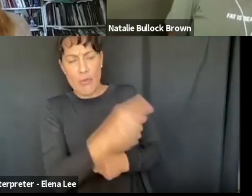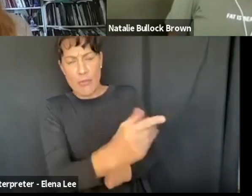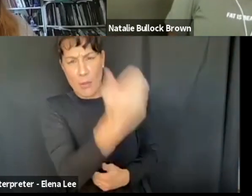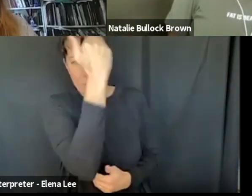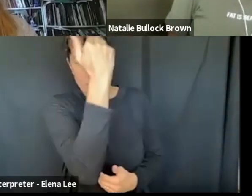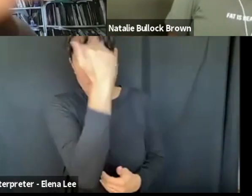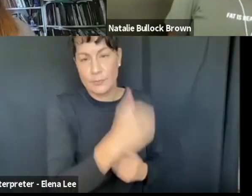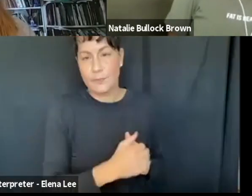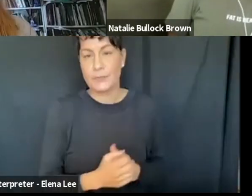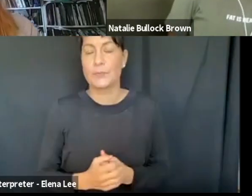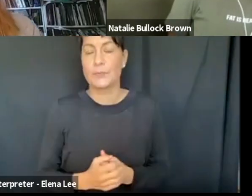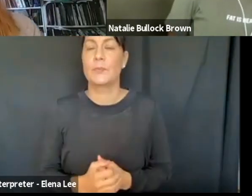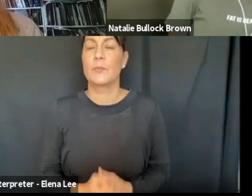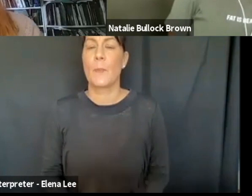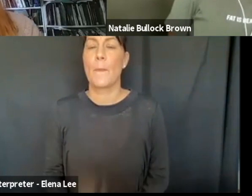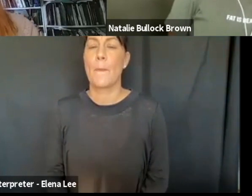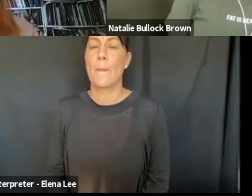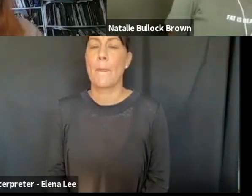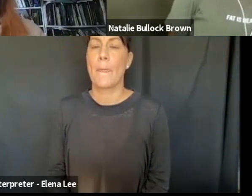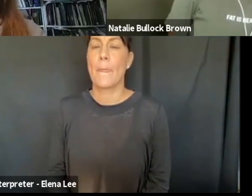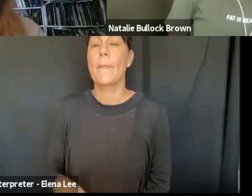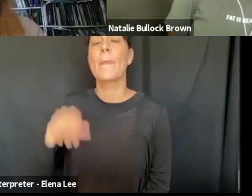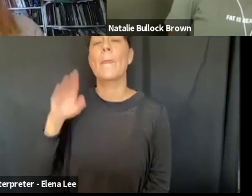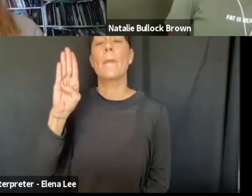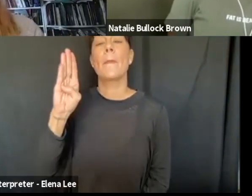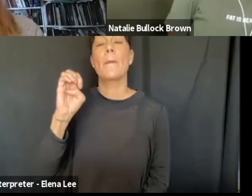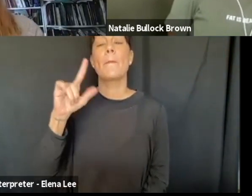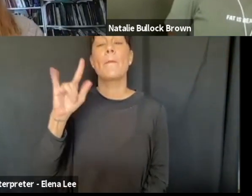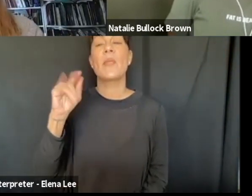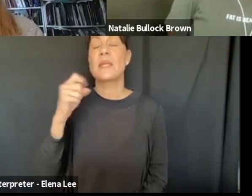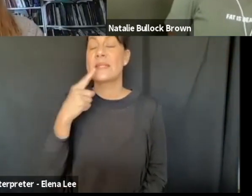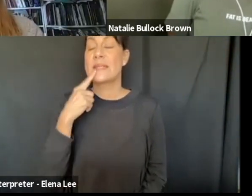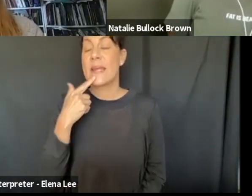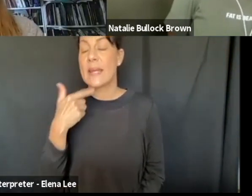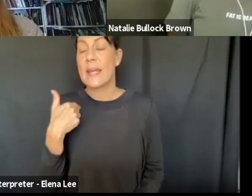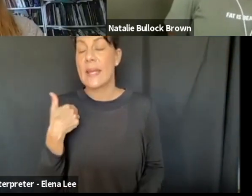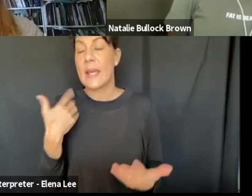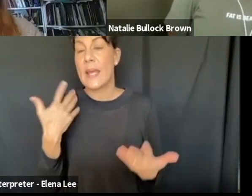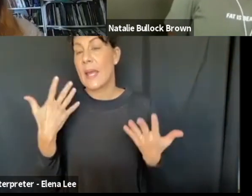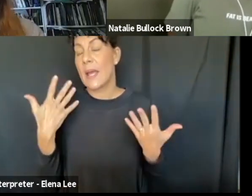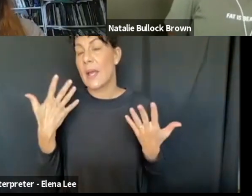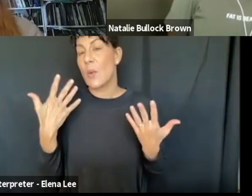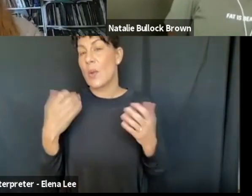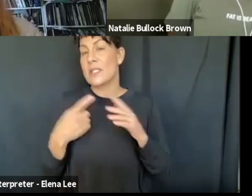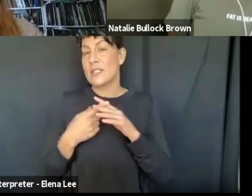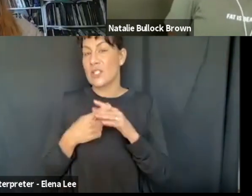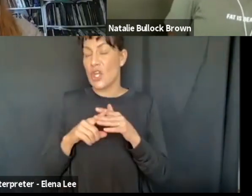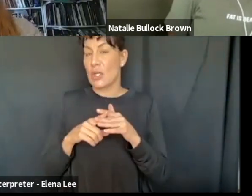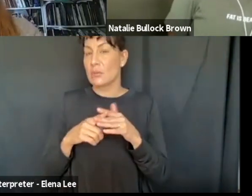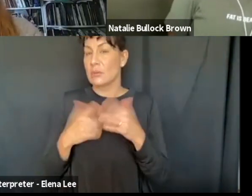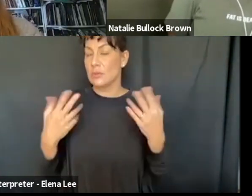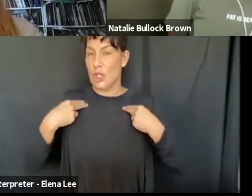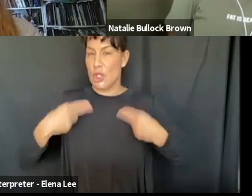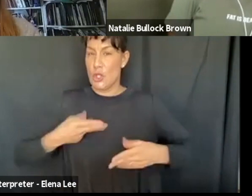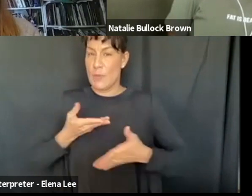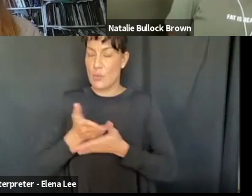I mean, I'm happy to start, again, recognizing that as Human Rights Watch work, we're coming in from a different angle.